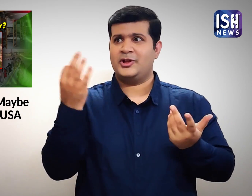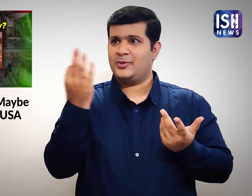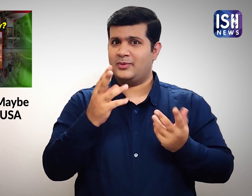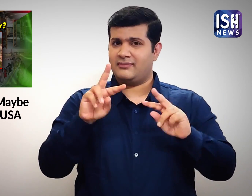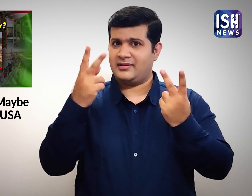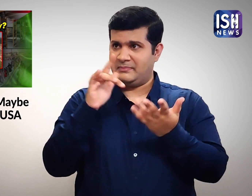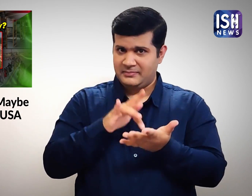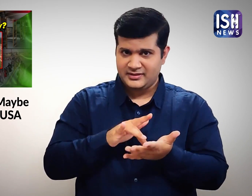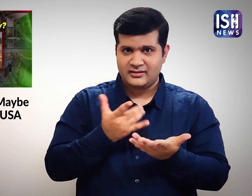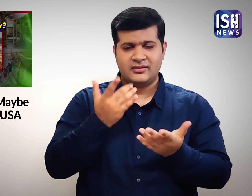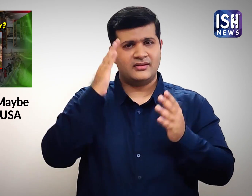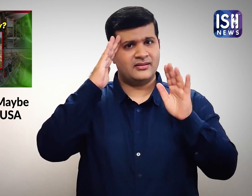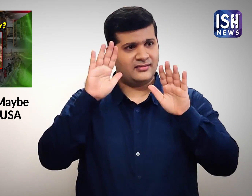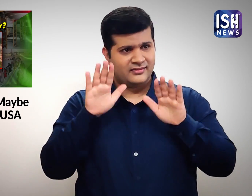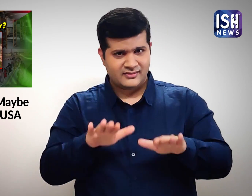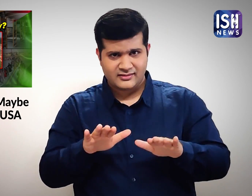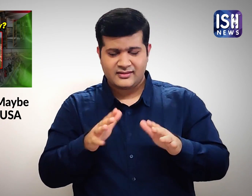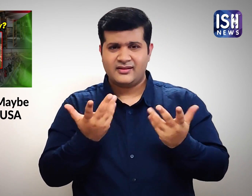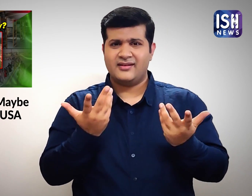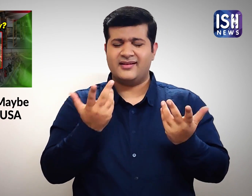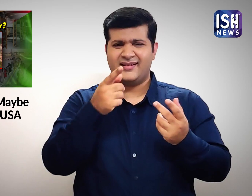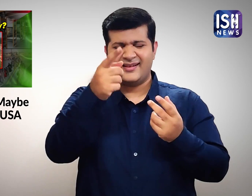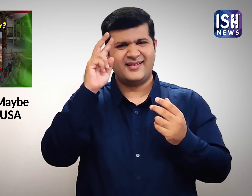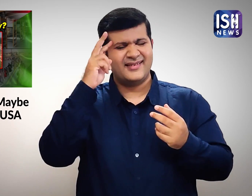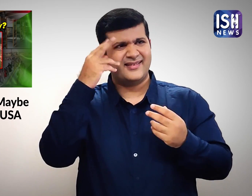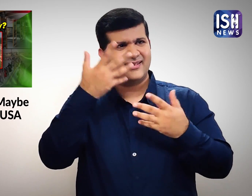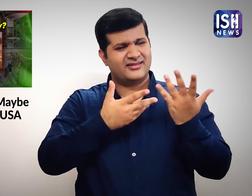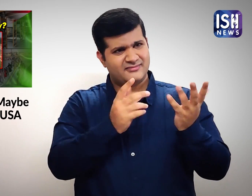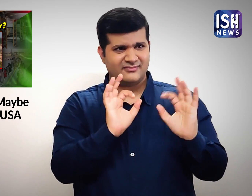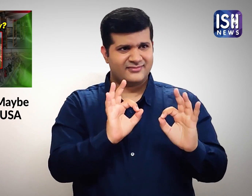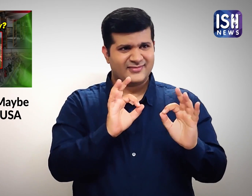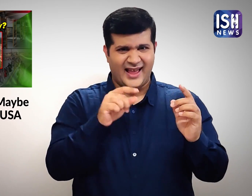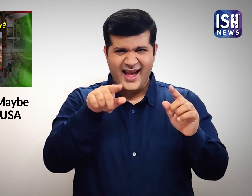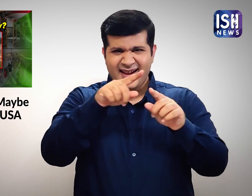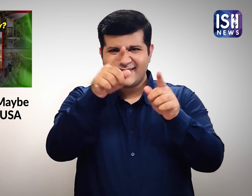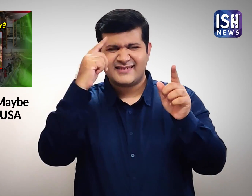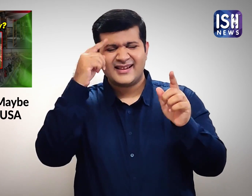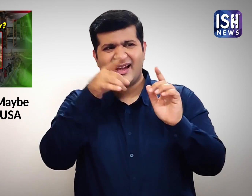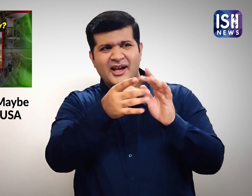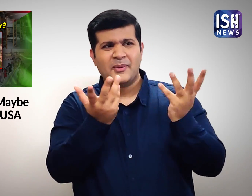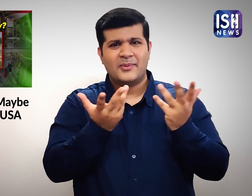How's the place they are staying in? I am sure you have had many such doubts.